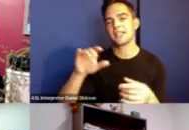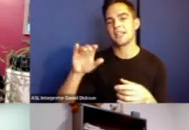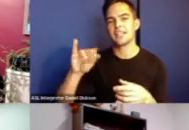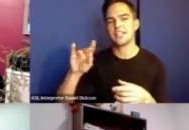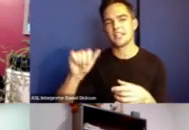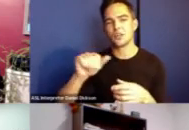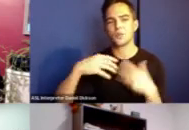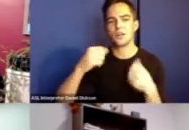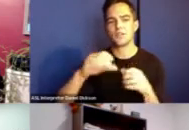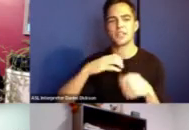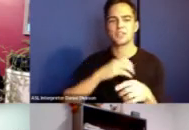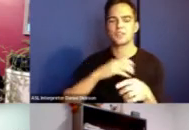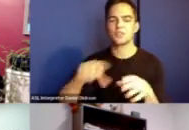Google Indiana recovery council